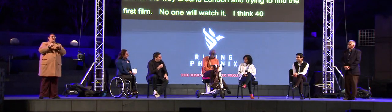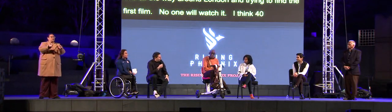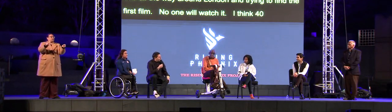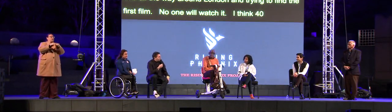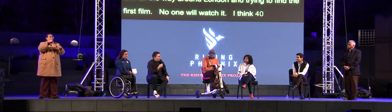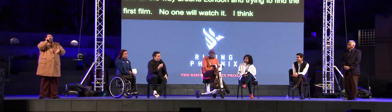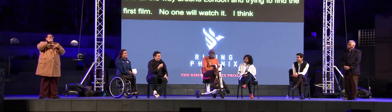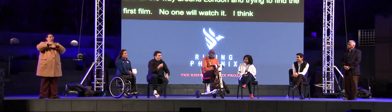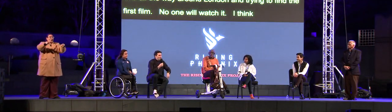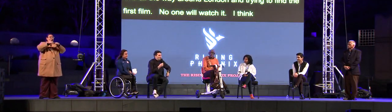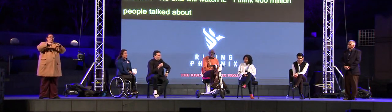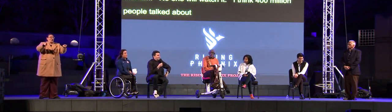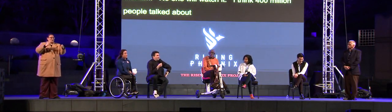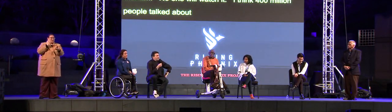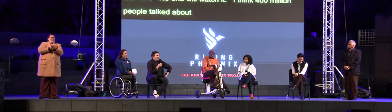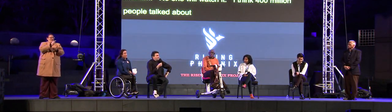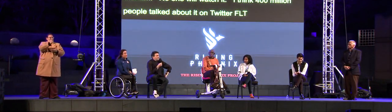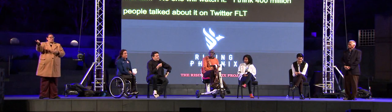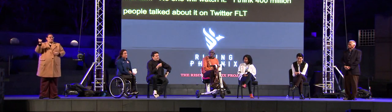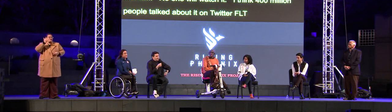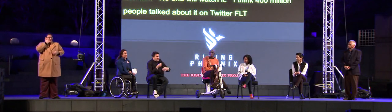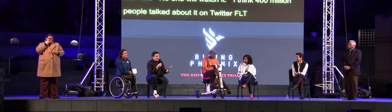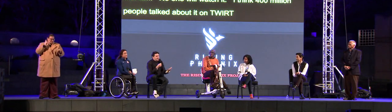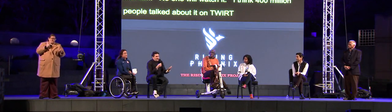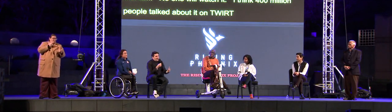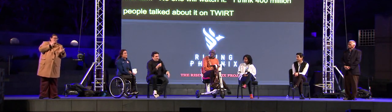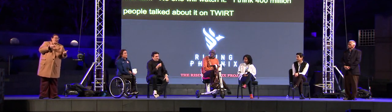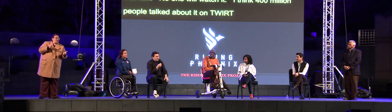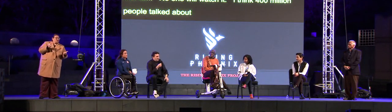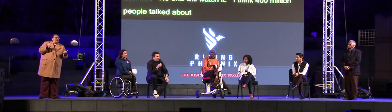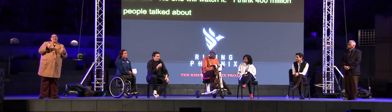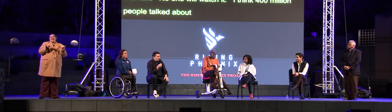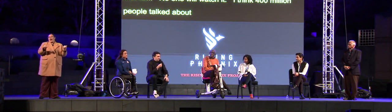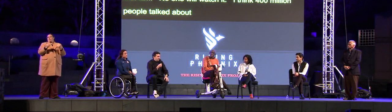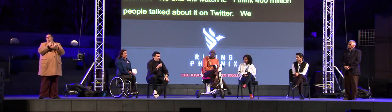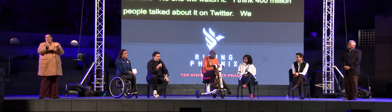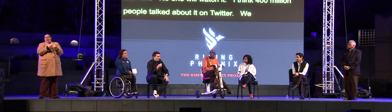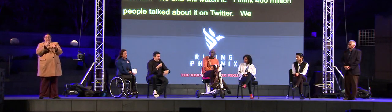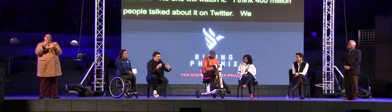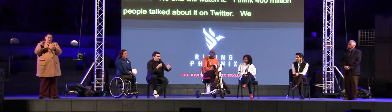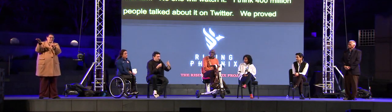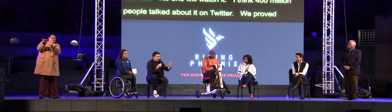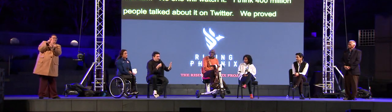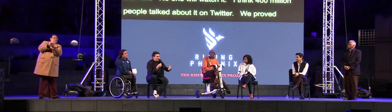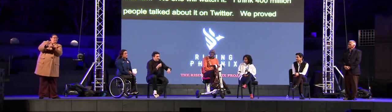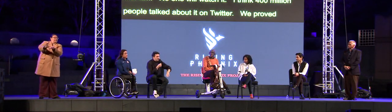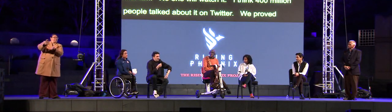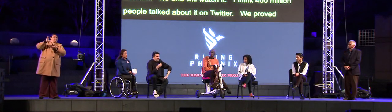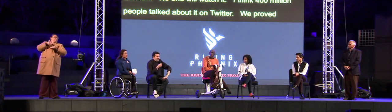so we proved them wrong. It's much easier now to raise the money to do these things.